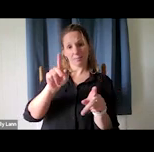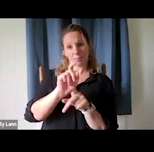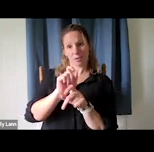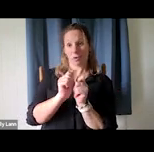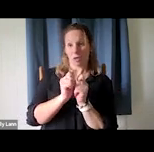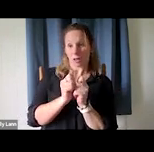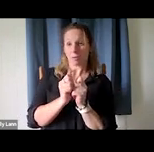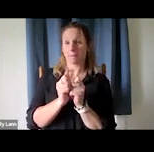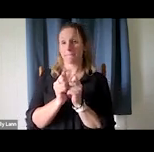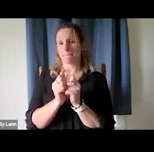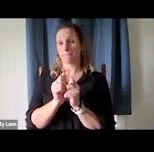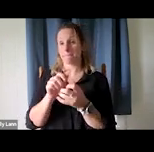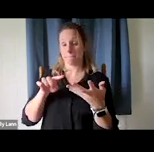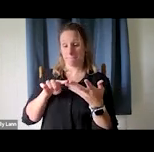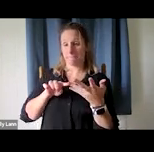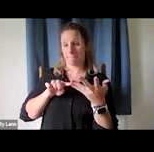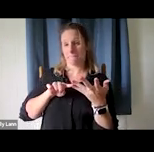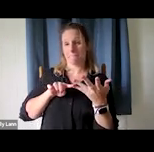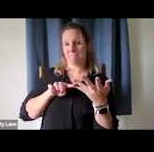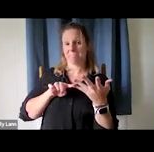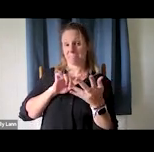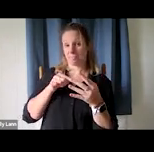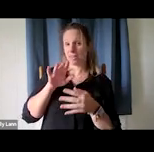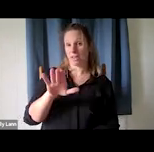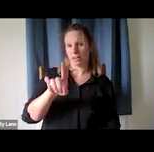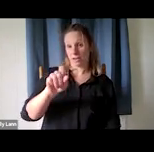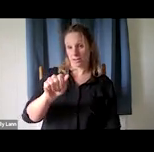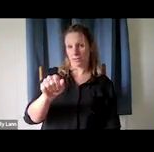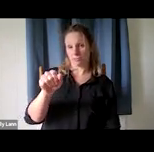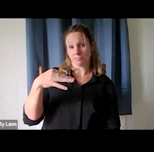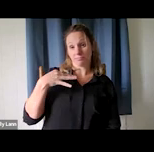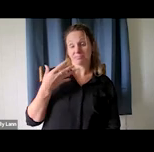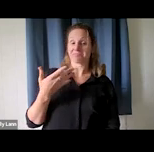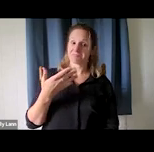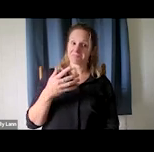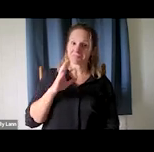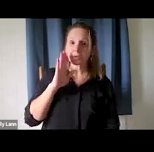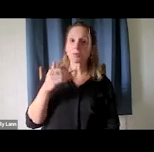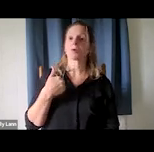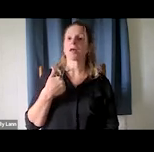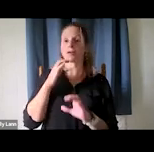along with Ashley on their disability application. So we're gonna have a conversation